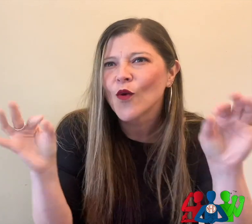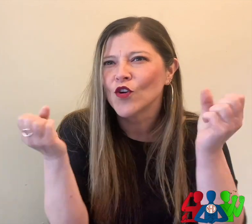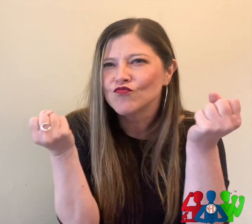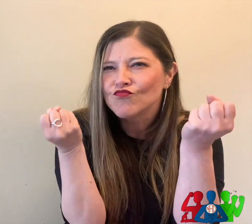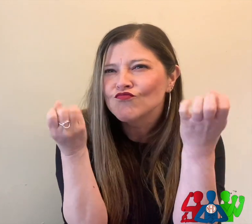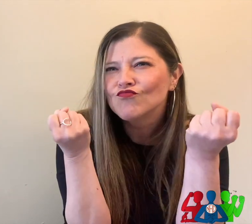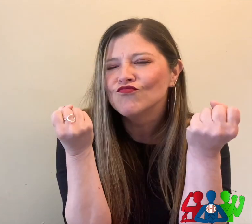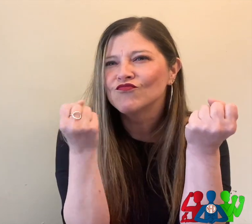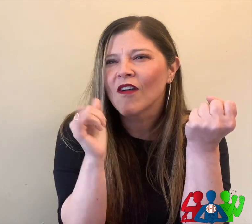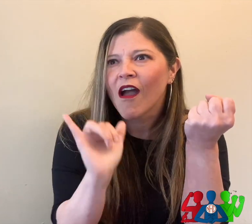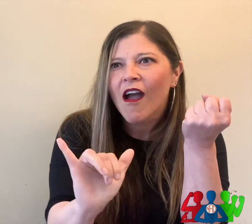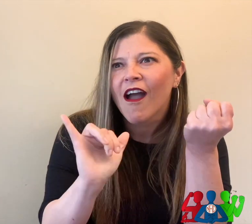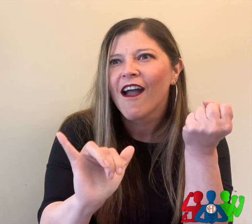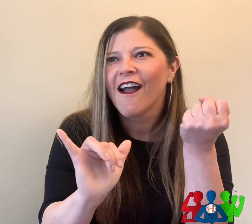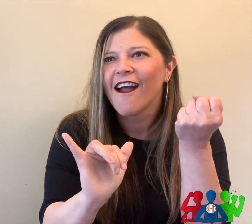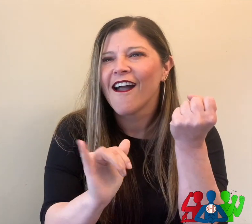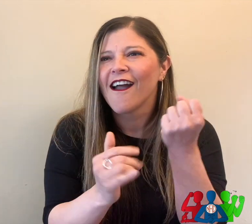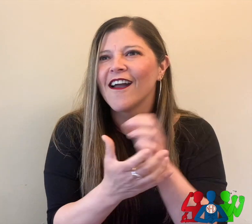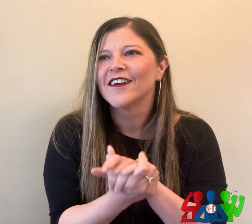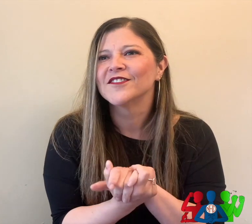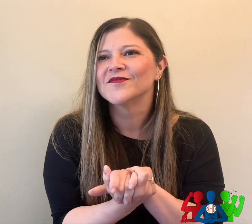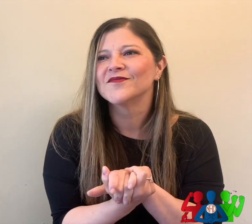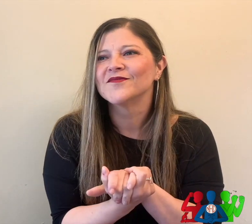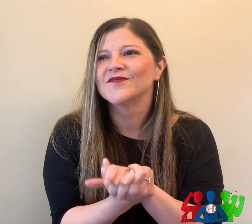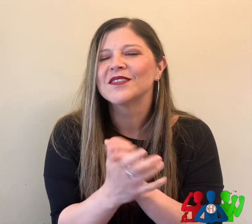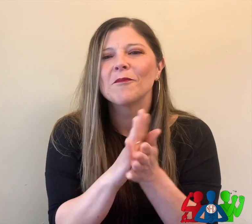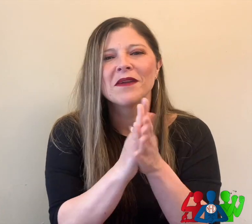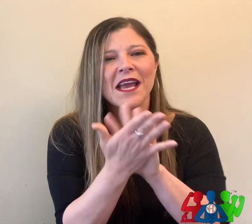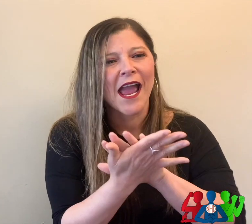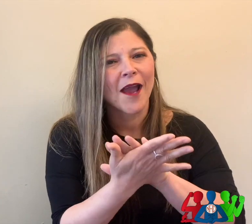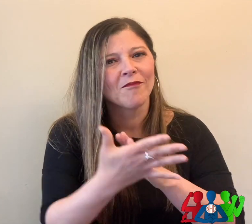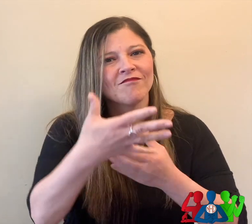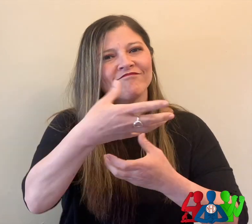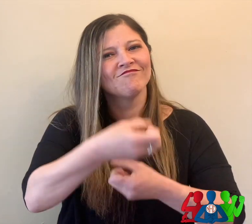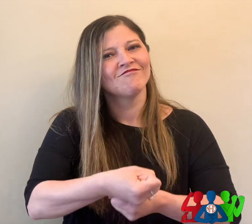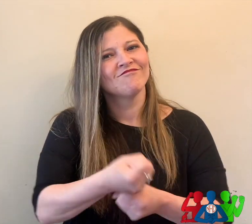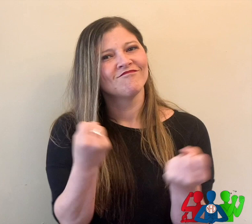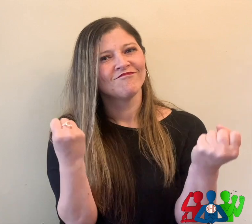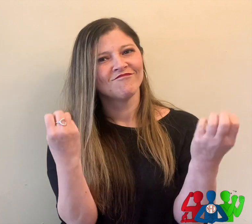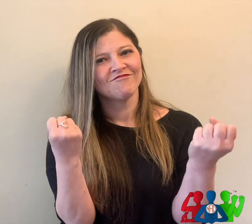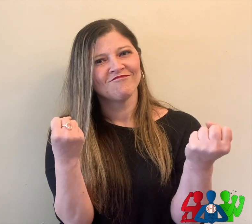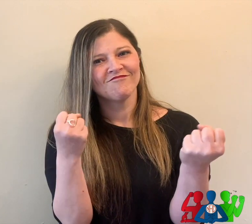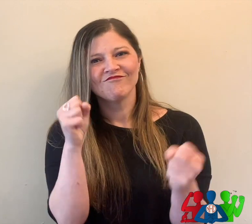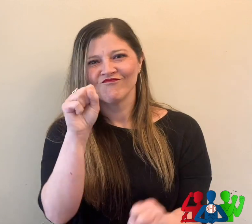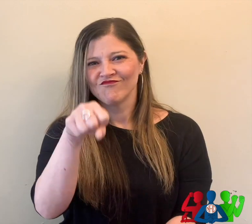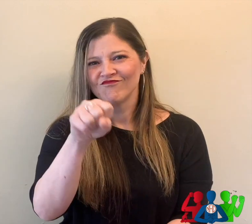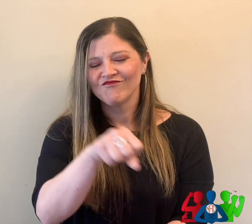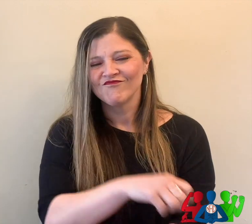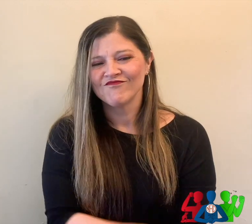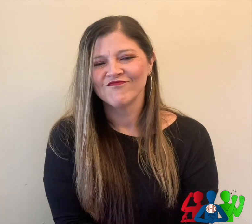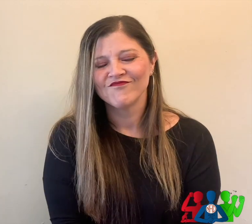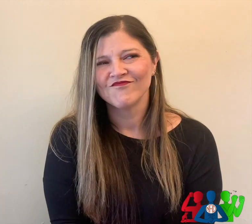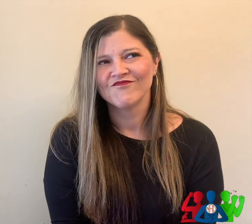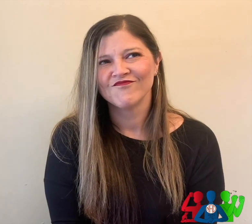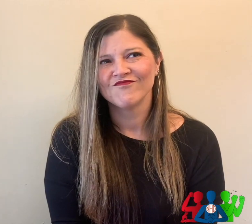learning through an interpreter, but also in interacting with my peers through sign language. I